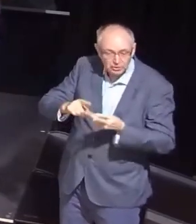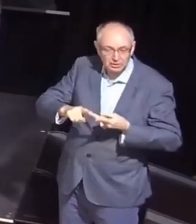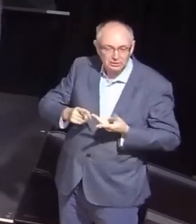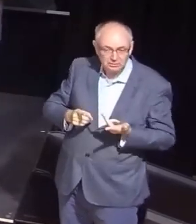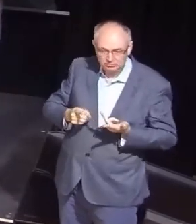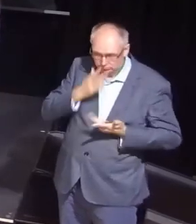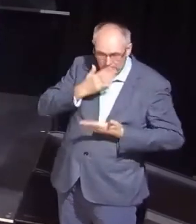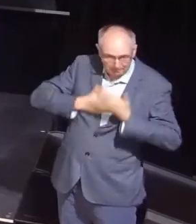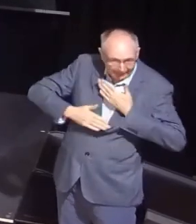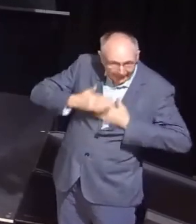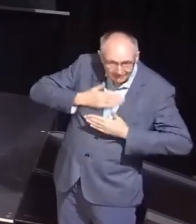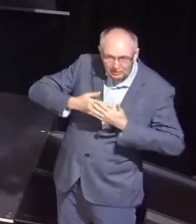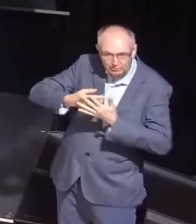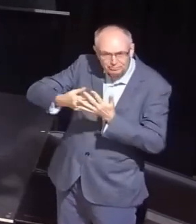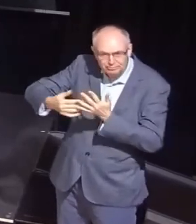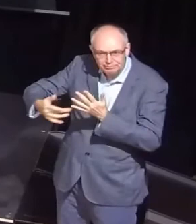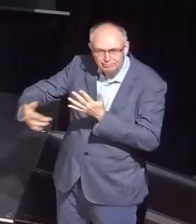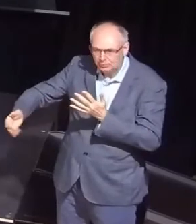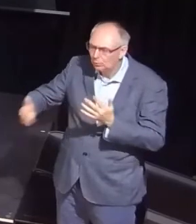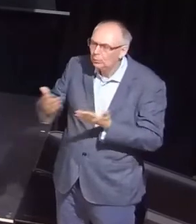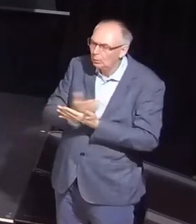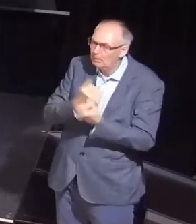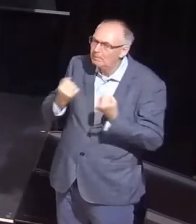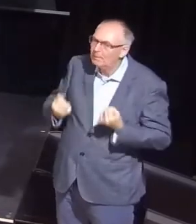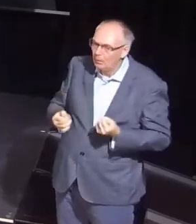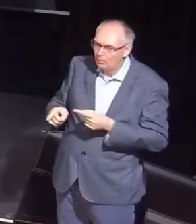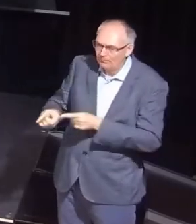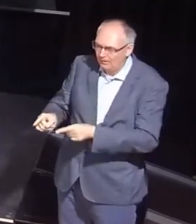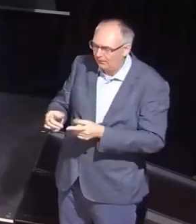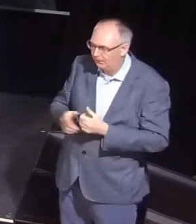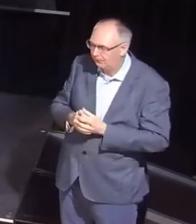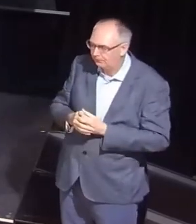It was really, really powerful. So what I would say to you is that if you decide